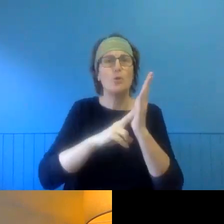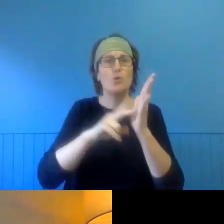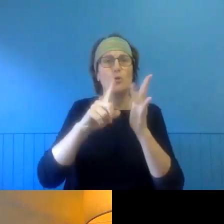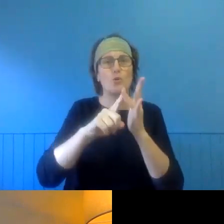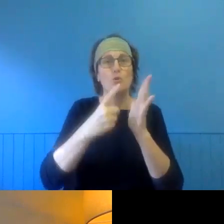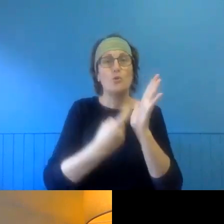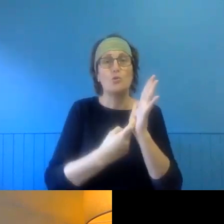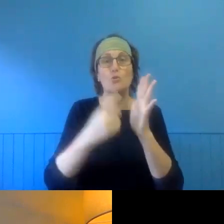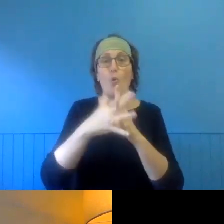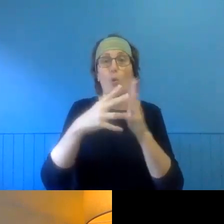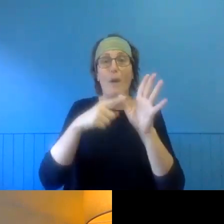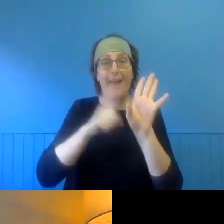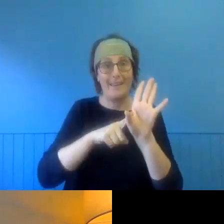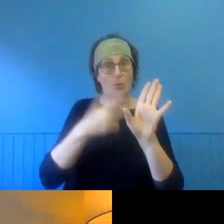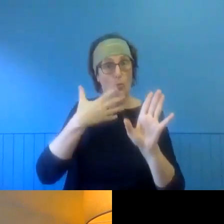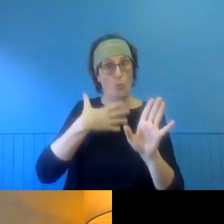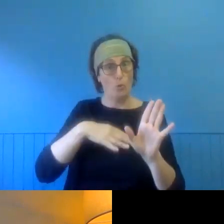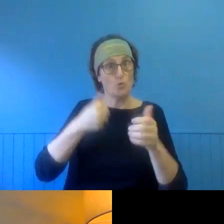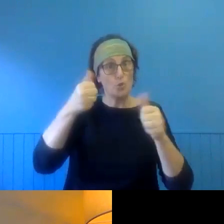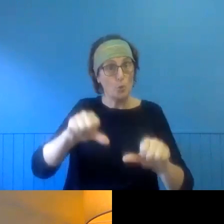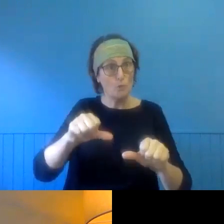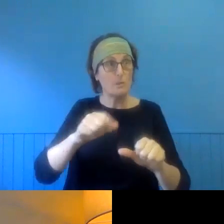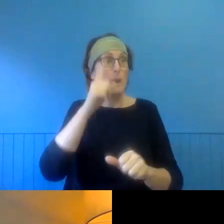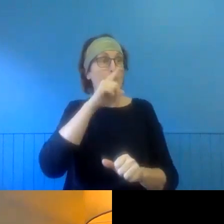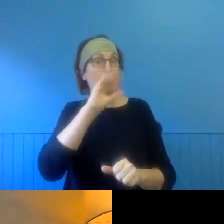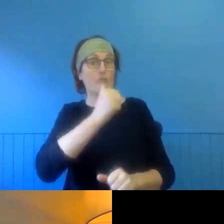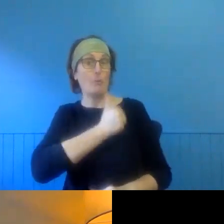wanting to use them, people in Canada, and they were First Nations